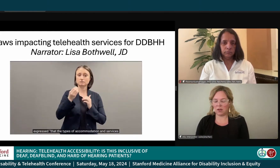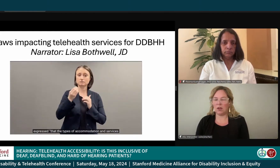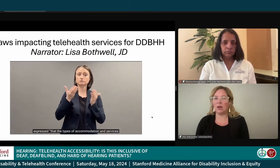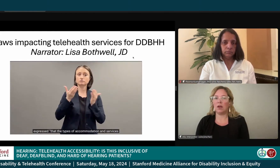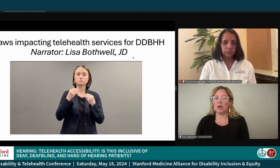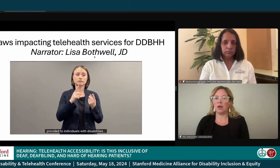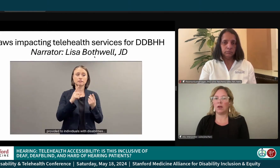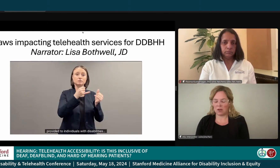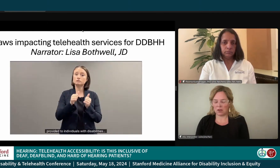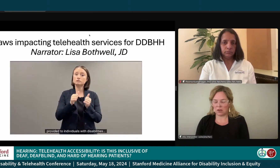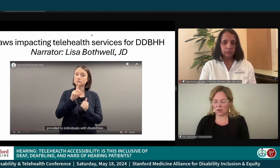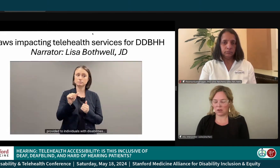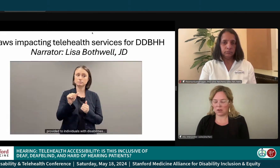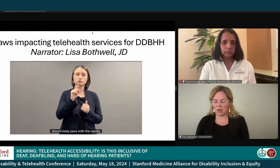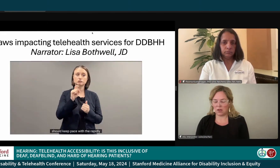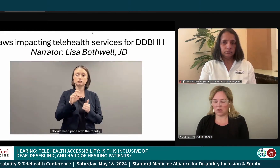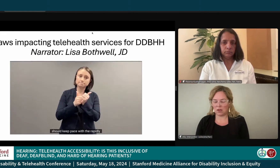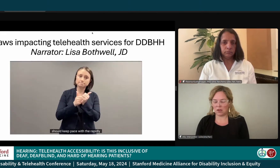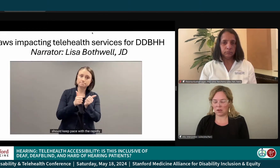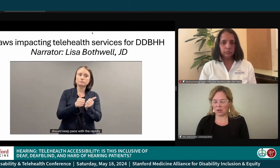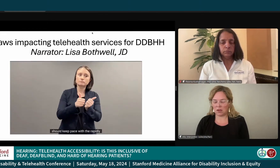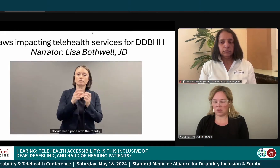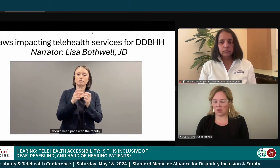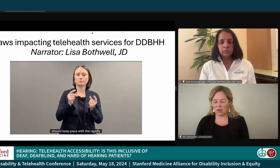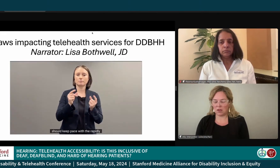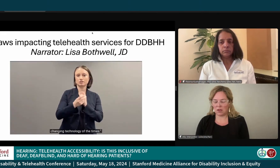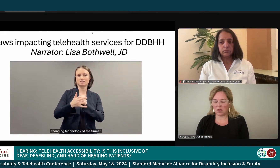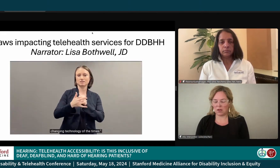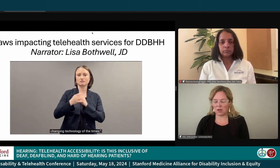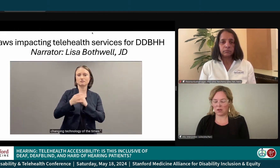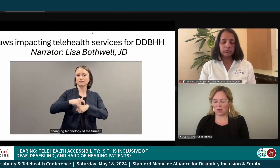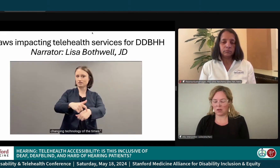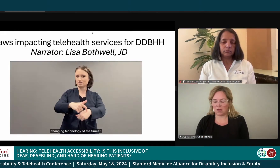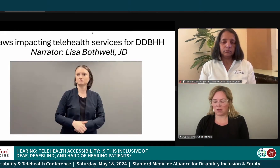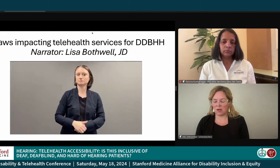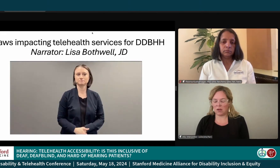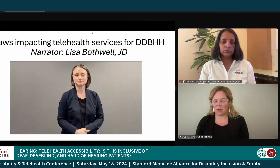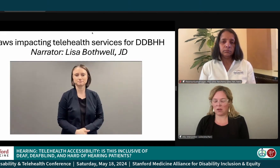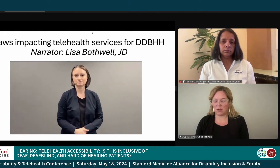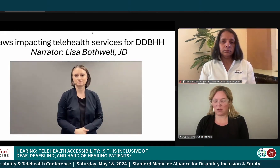Acts is for us that the types of accommodation provided to keep pace with the rapidly changing